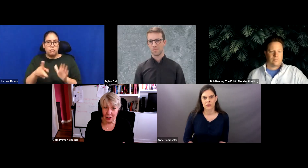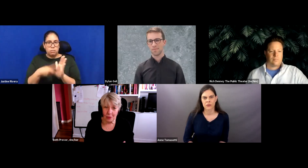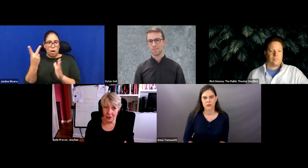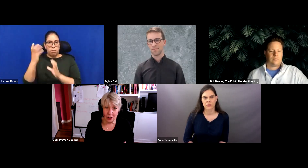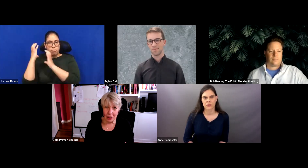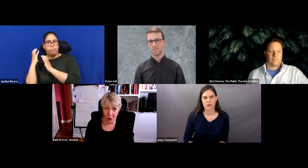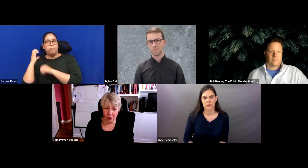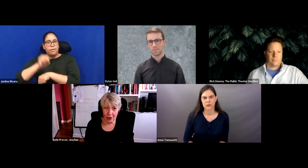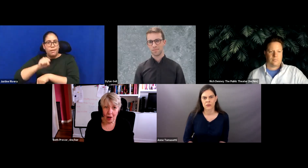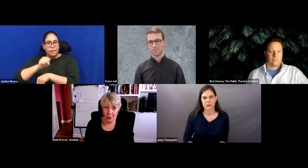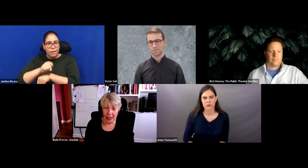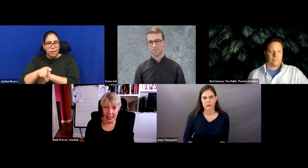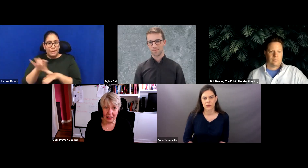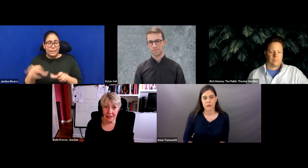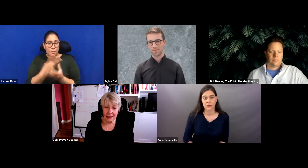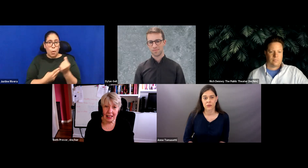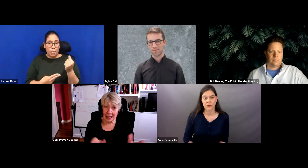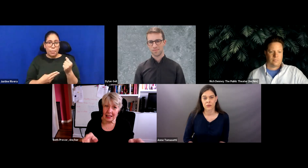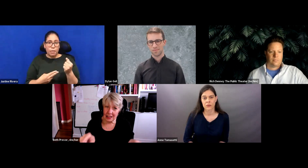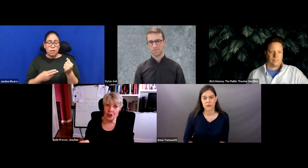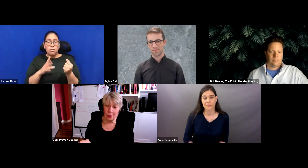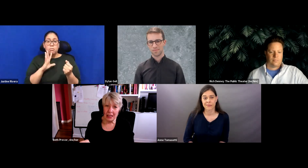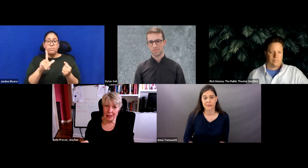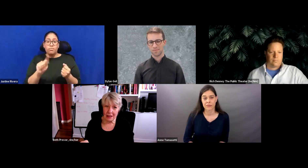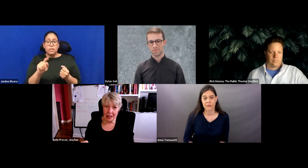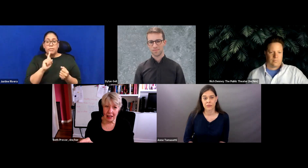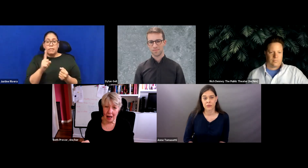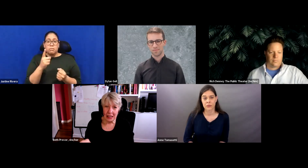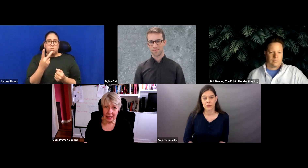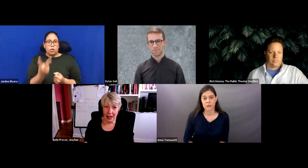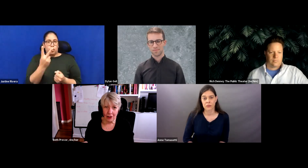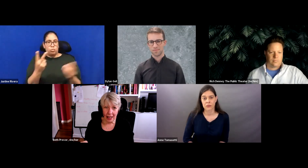in terms of doing both, but it's these two pieces coming together